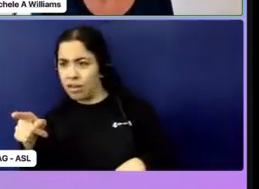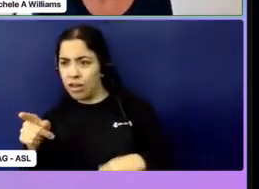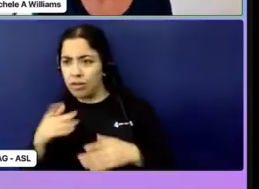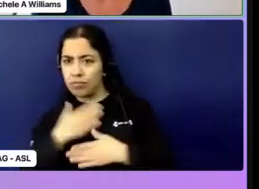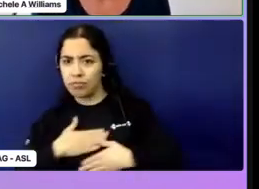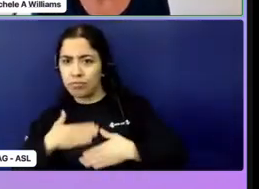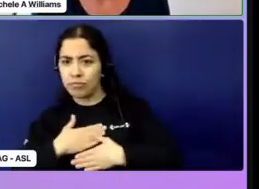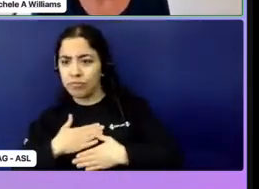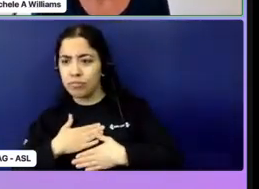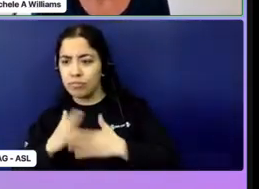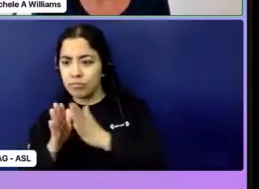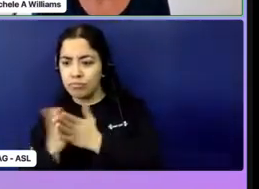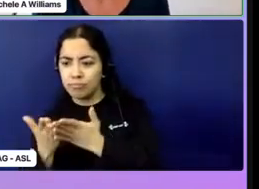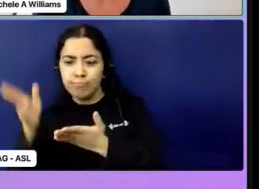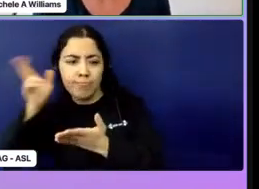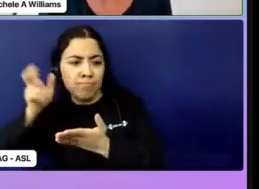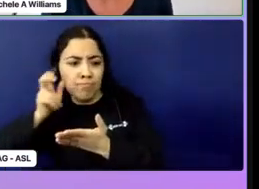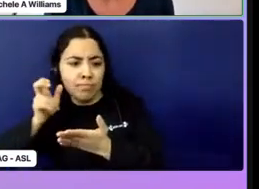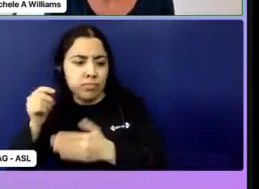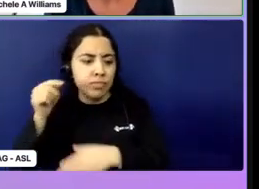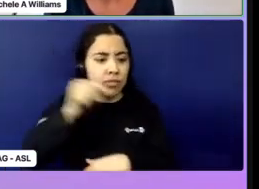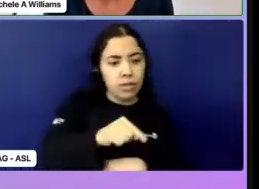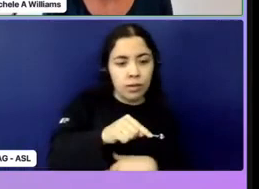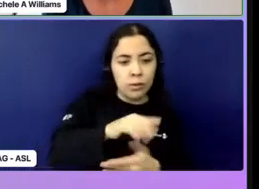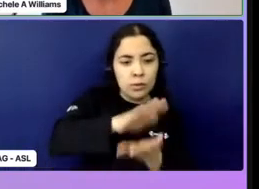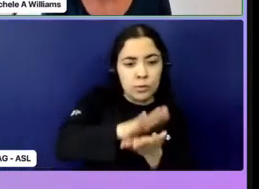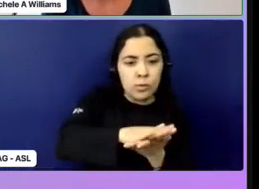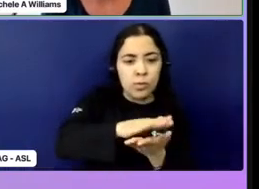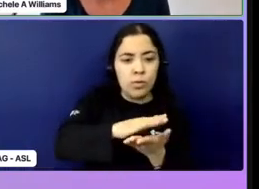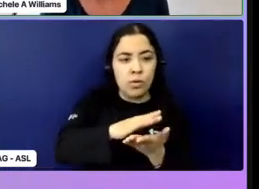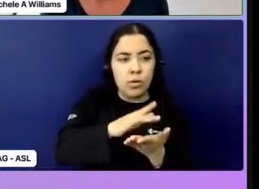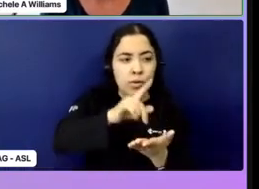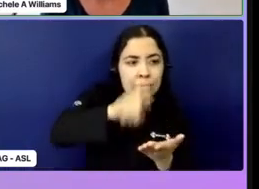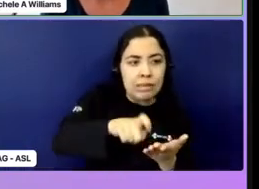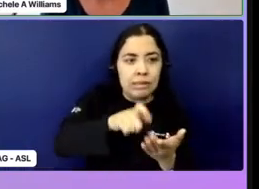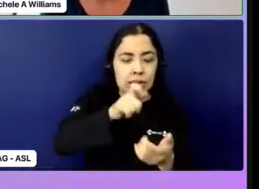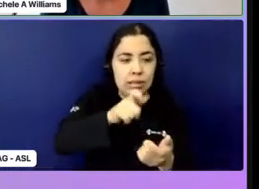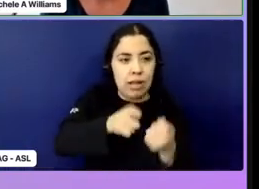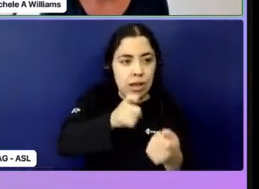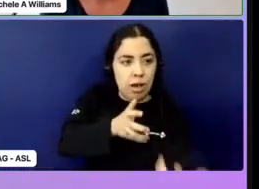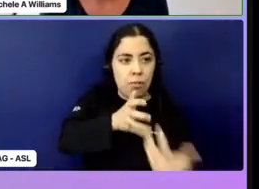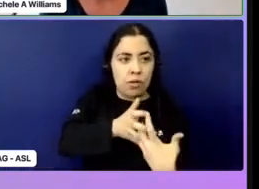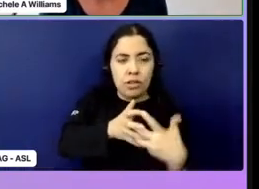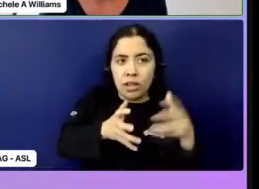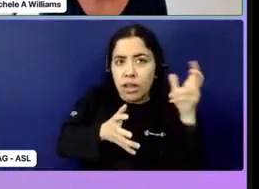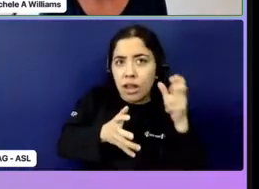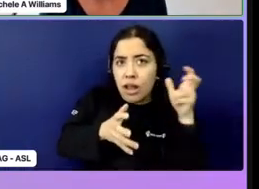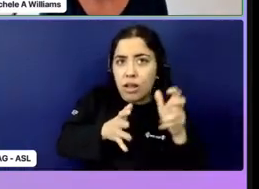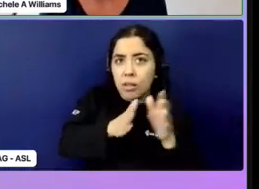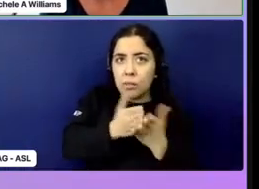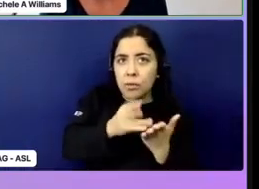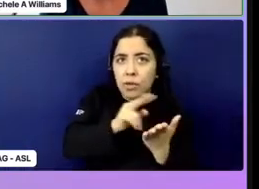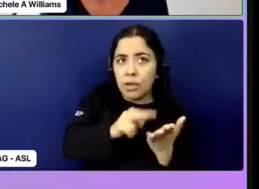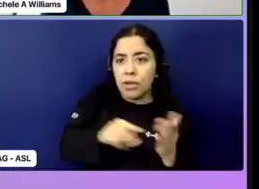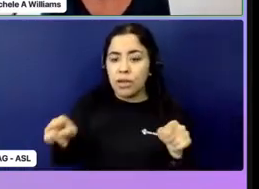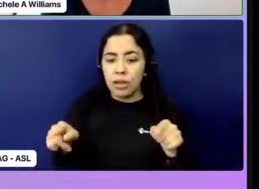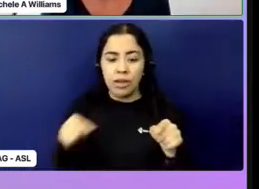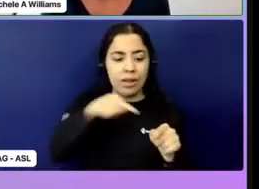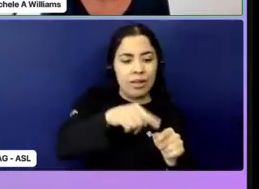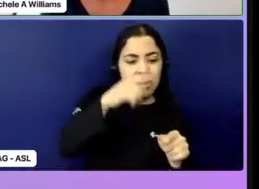something that is out of the way. Those are the same technologies, but given different reactions. form of